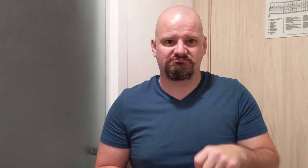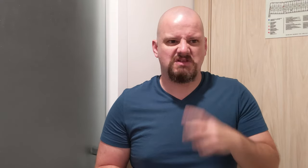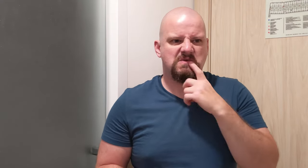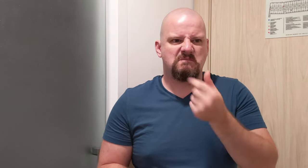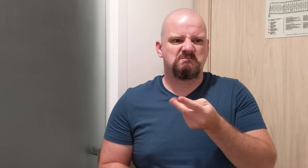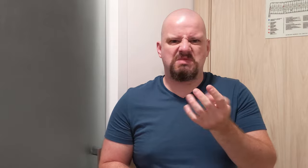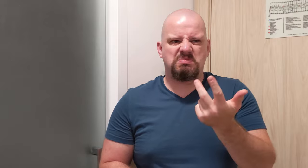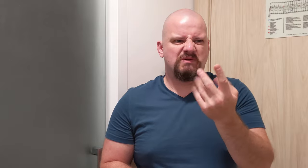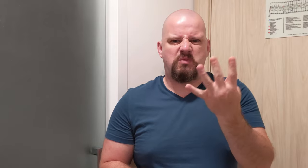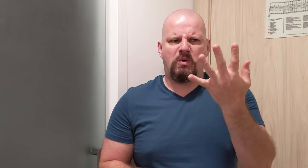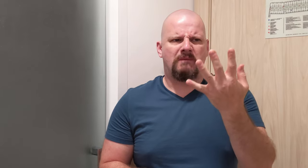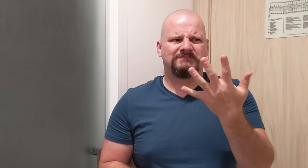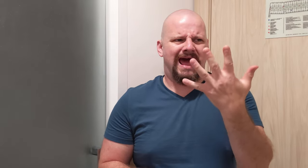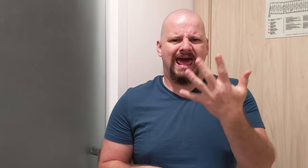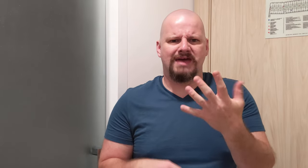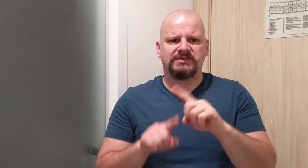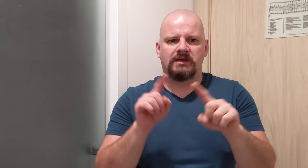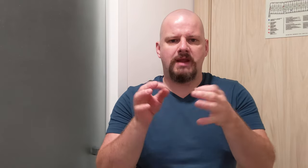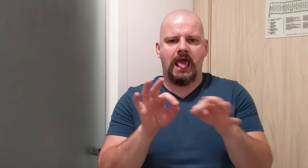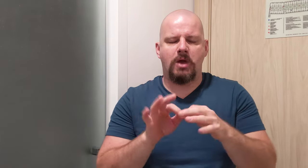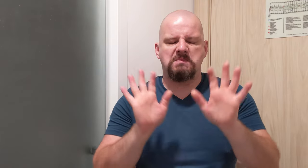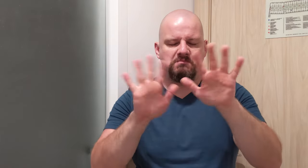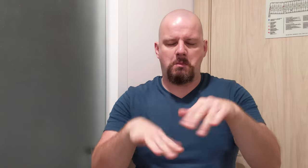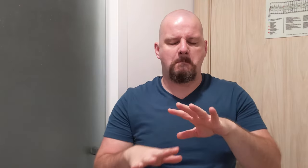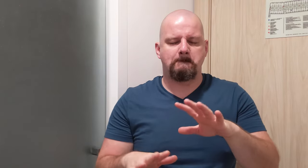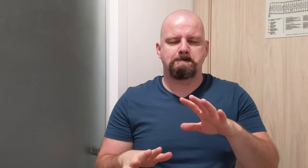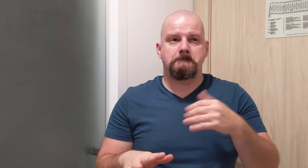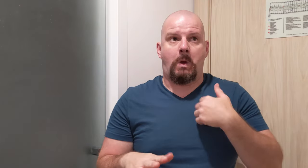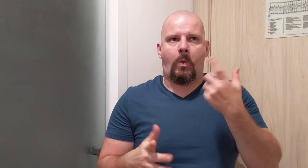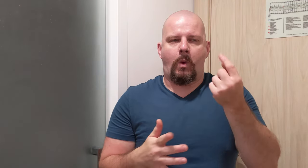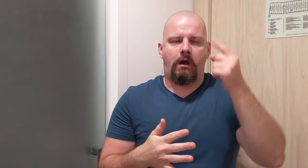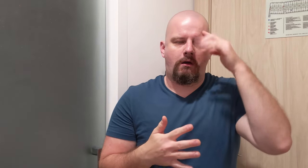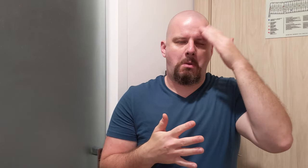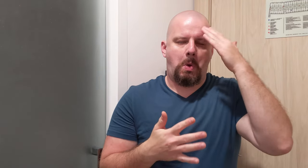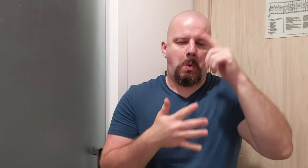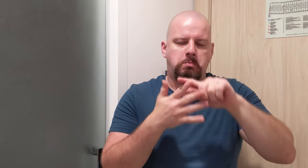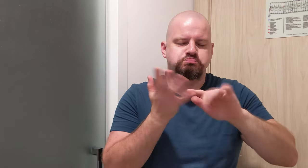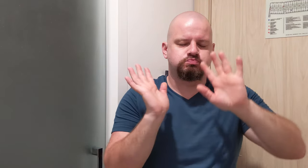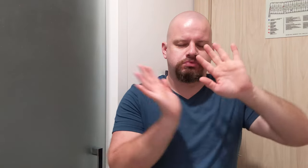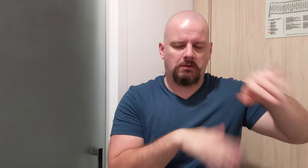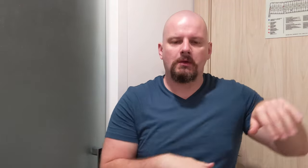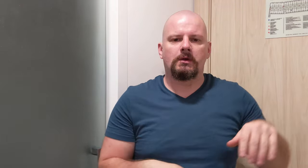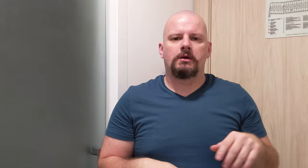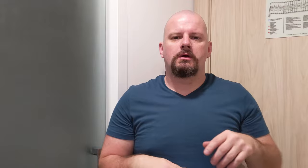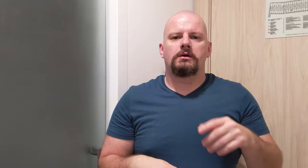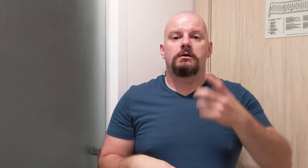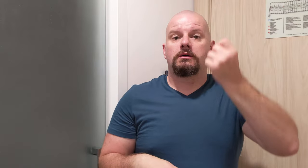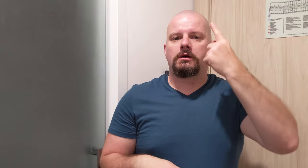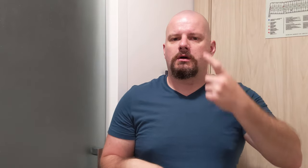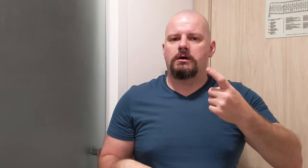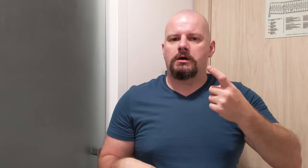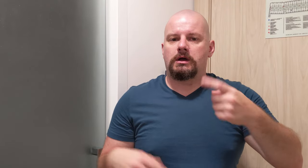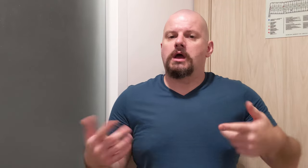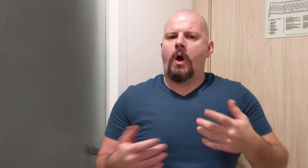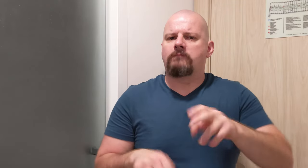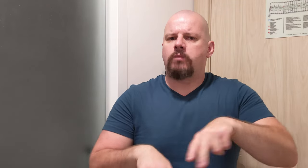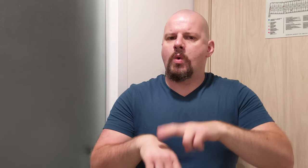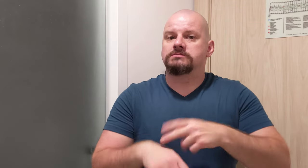It has 3, 4 or 5 different languages... I don't know exactly all the kinds but that is not the point. So...